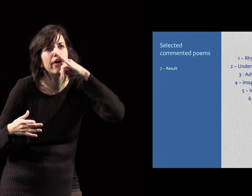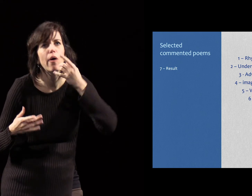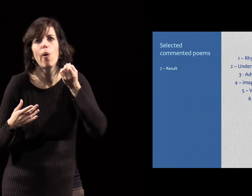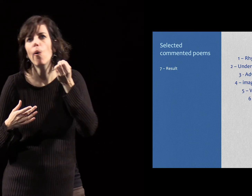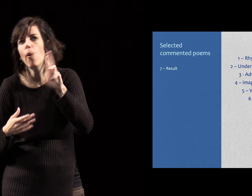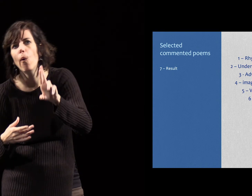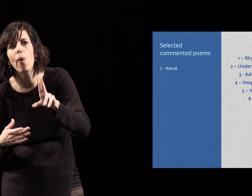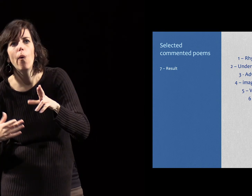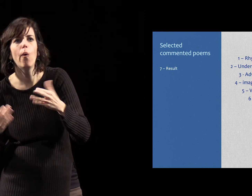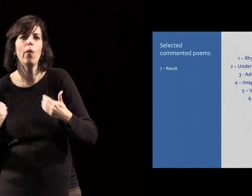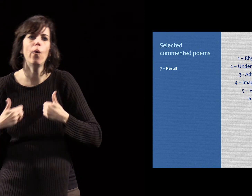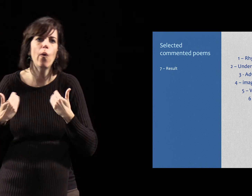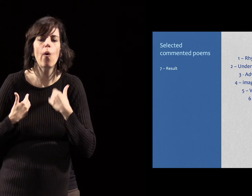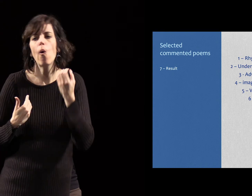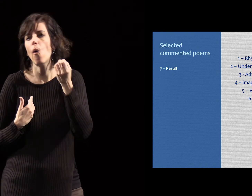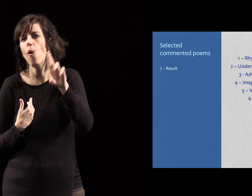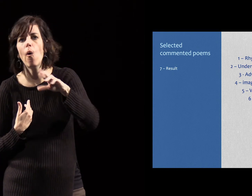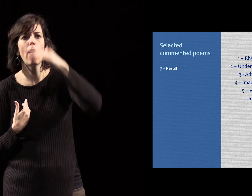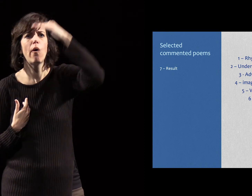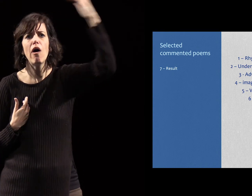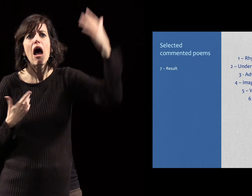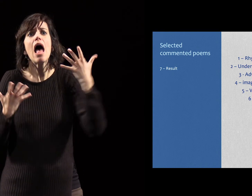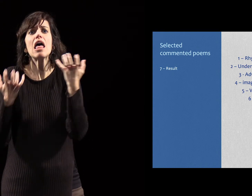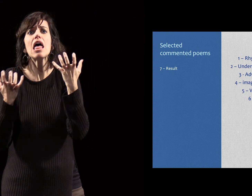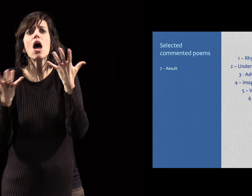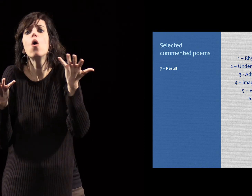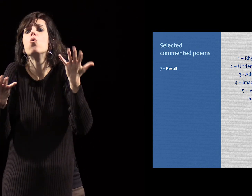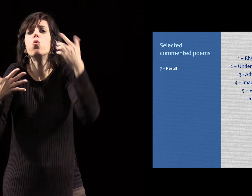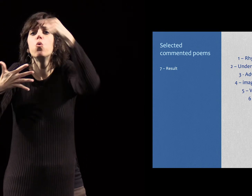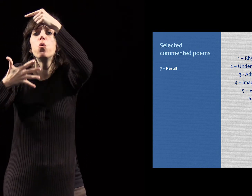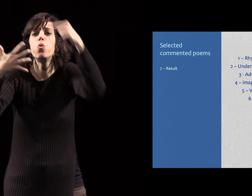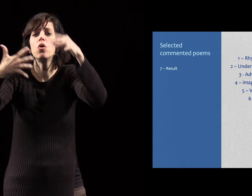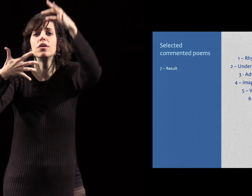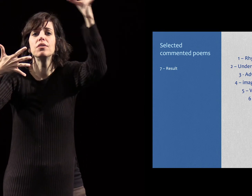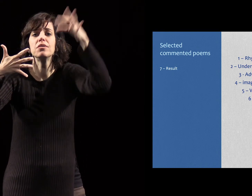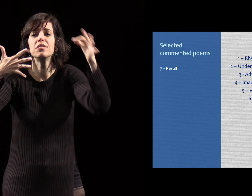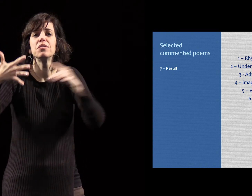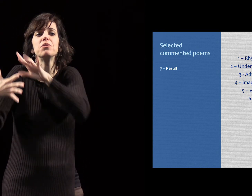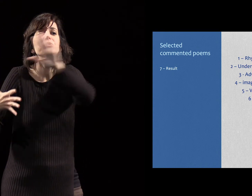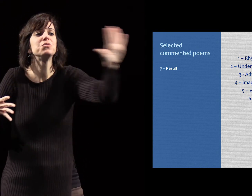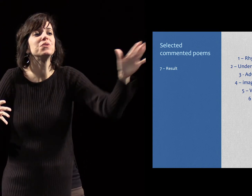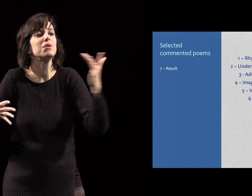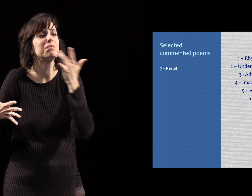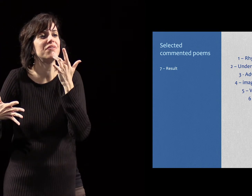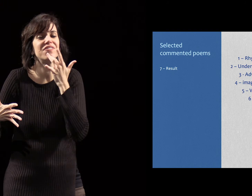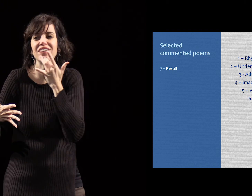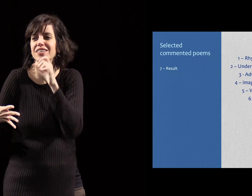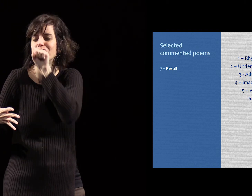Doesn't matter if you're young or old, children, adults, it doesn't matter.